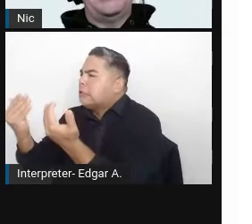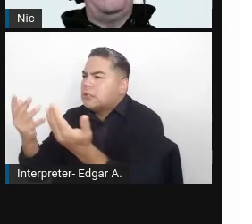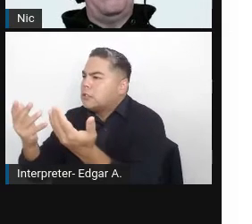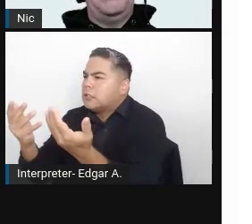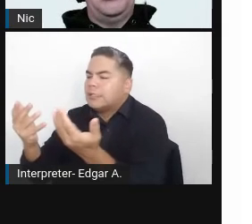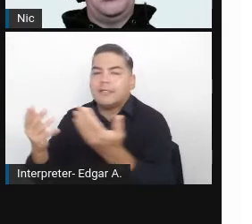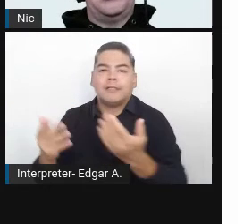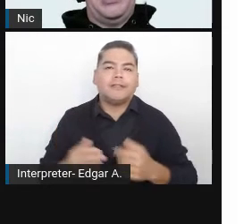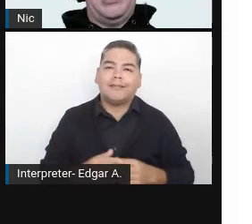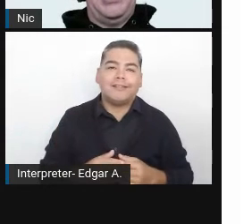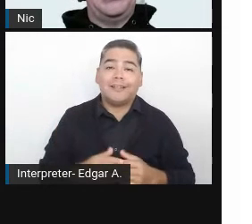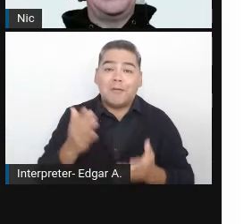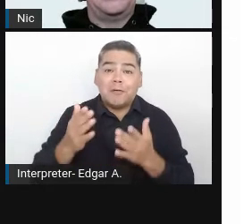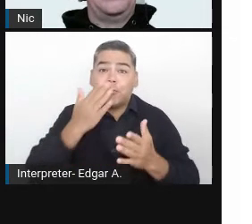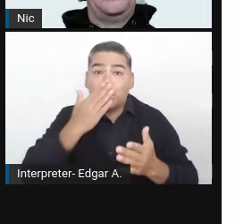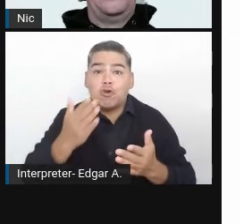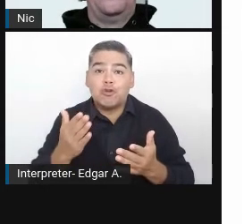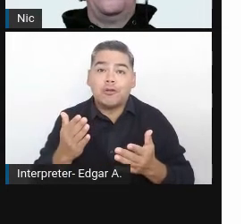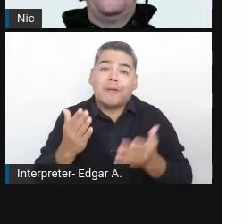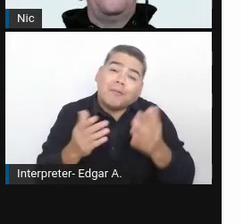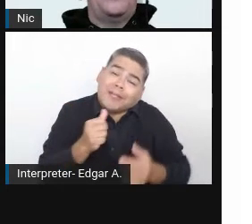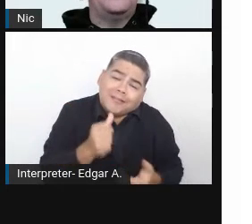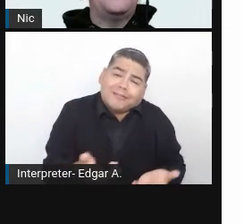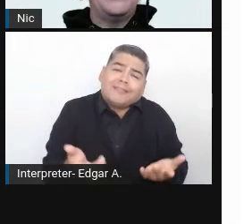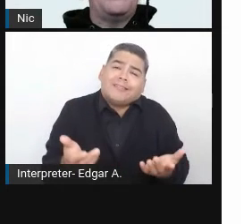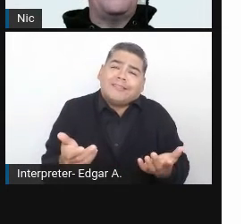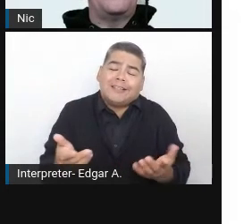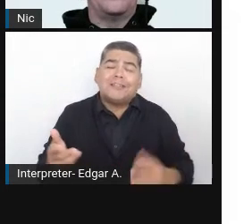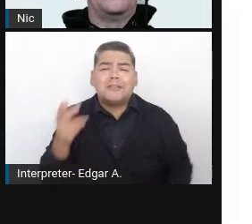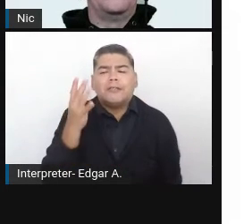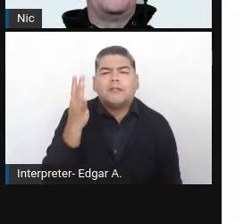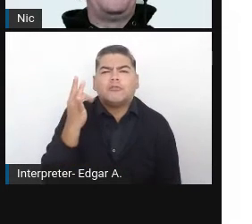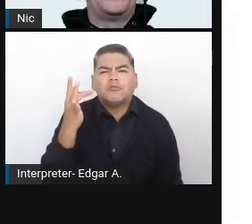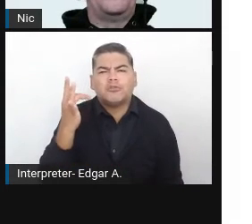and maybe not, and why should I bother?